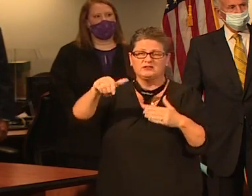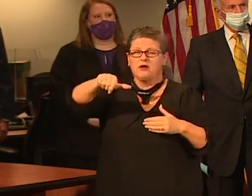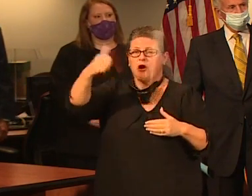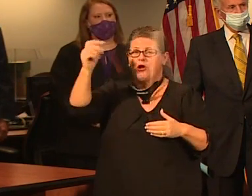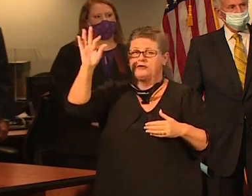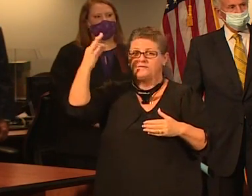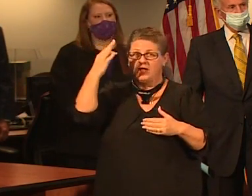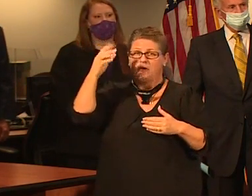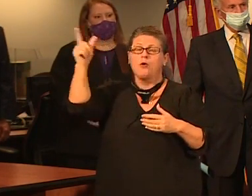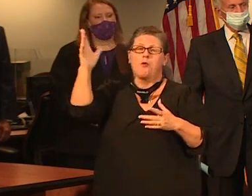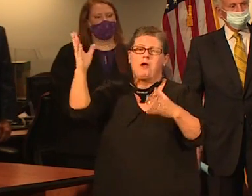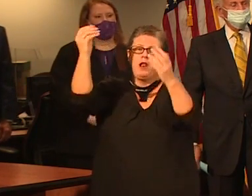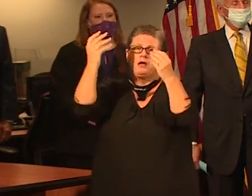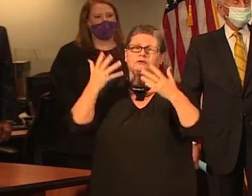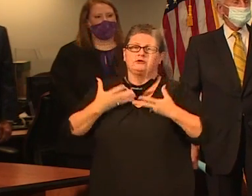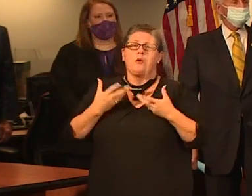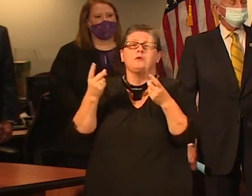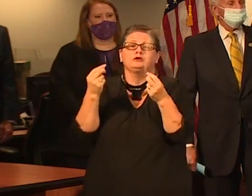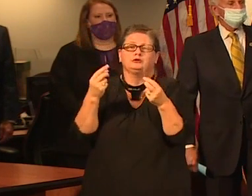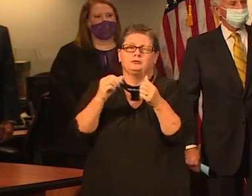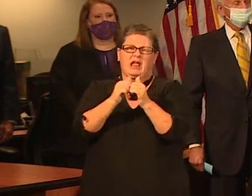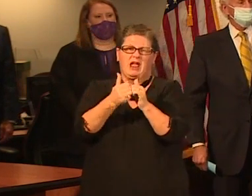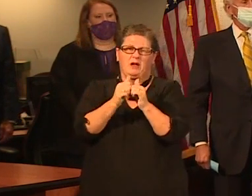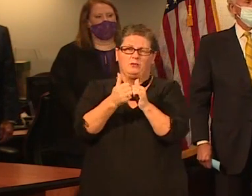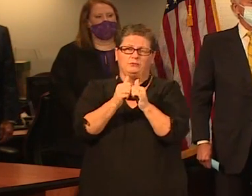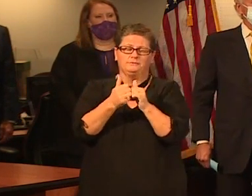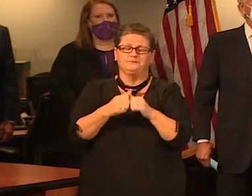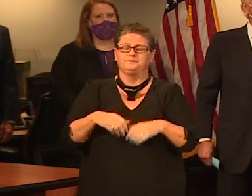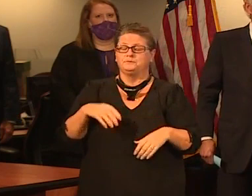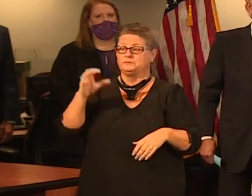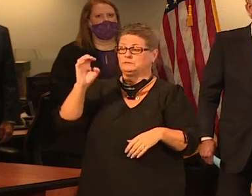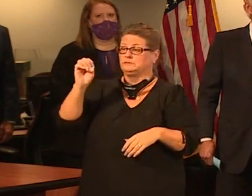DEPARTMENT OF HEALTH AND HUMAN SERVICES AND OTHER FEDERAL AGENCIES.